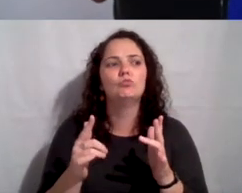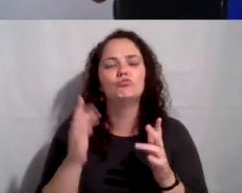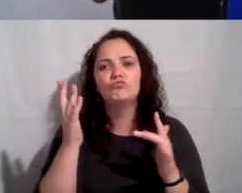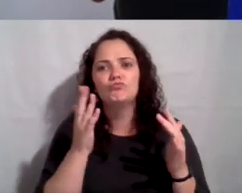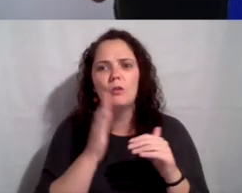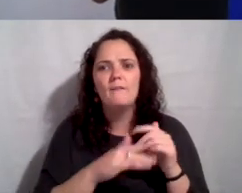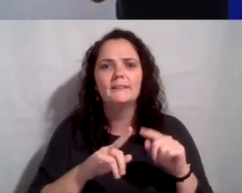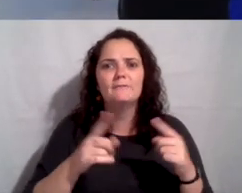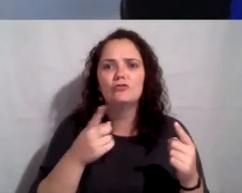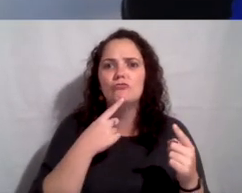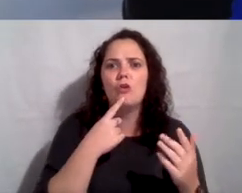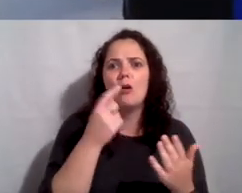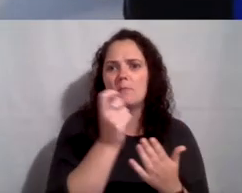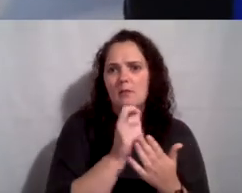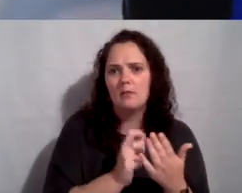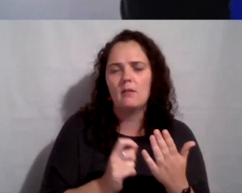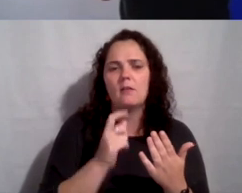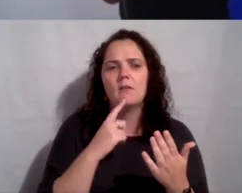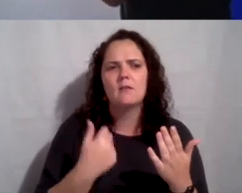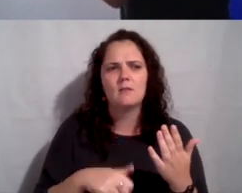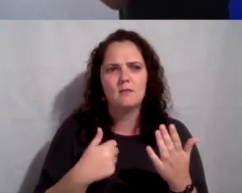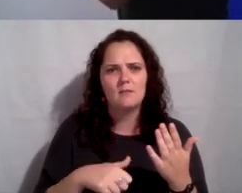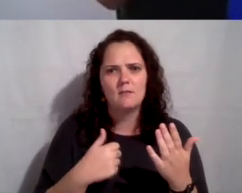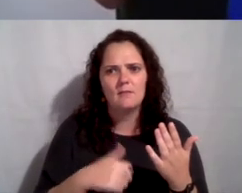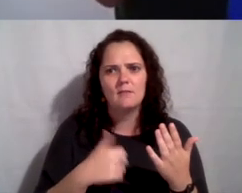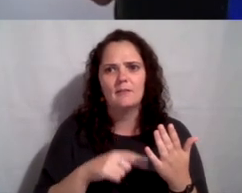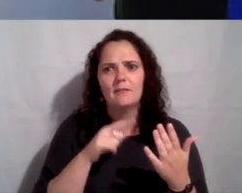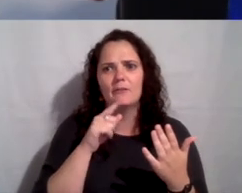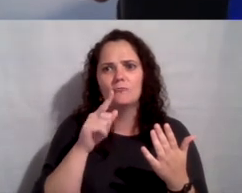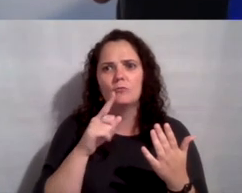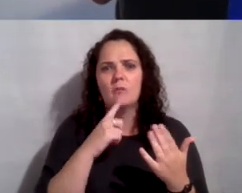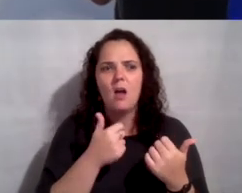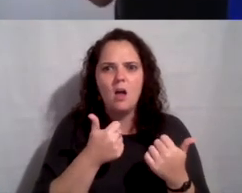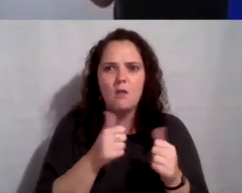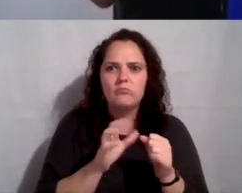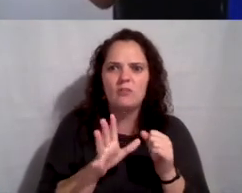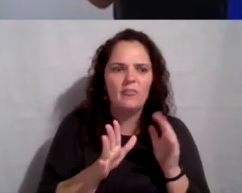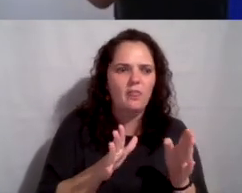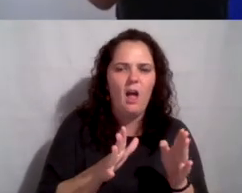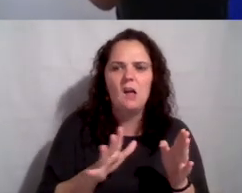making and the strength in the different types of mark making you can get when you work in different ways.